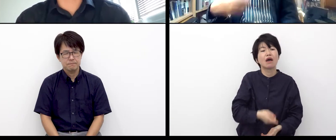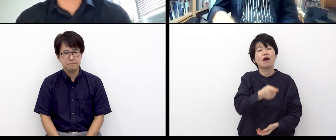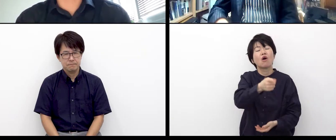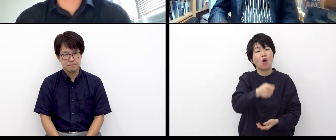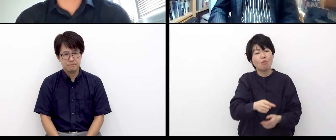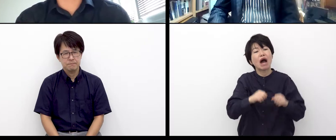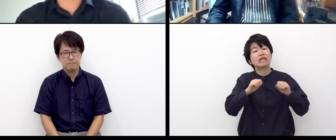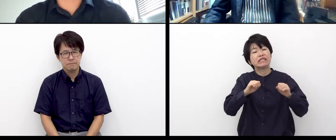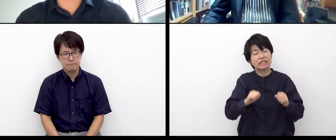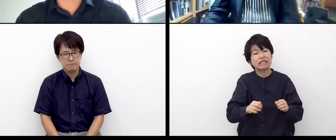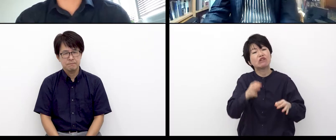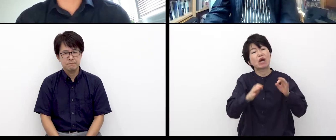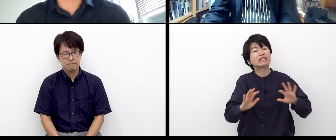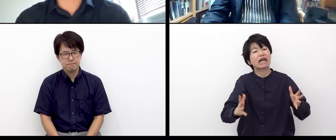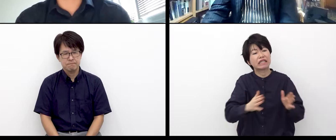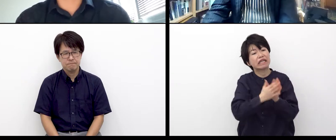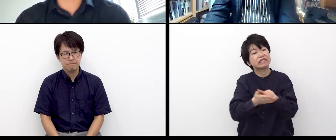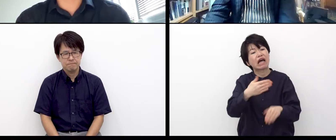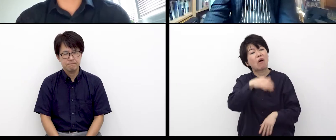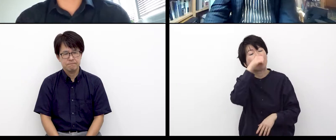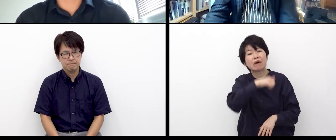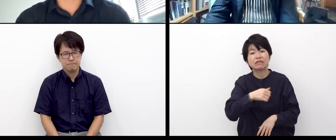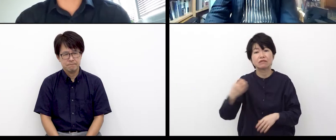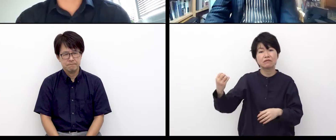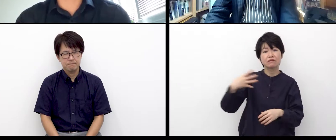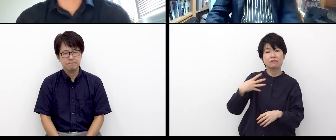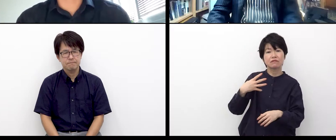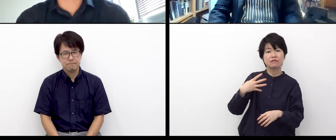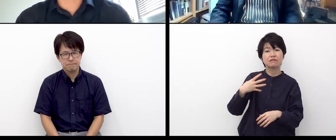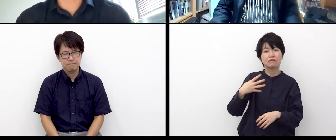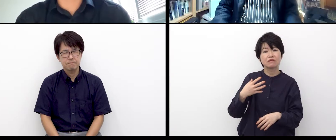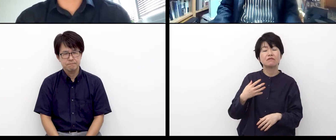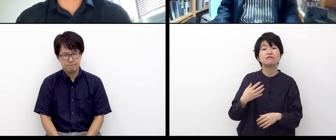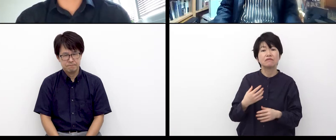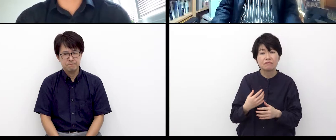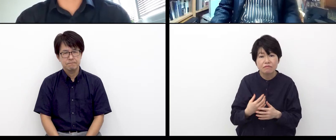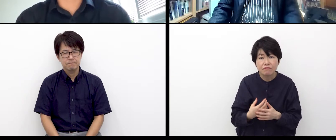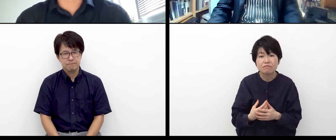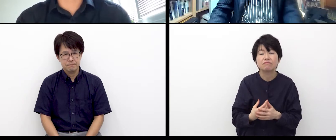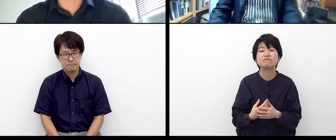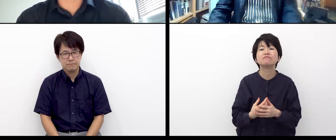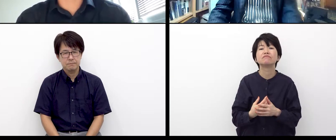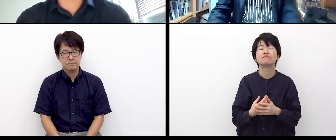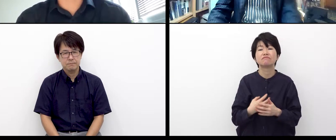Some of them even say “I’m a person not worth living and I should be dead”. So, I mean, they have very tough feelings.